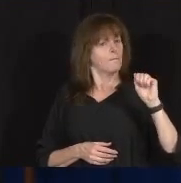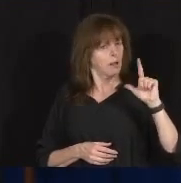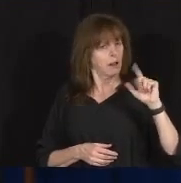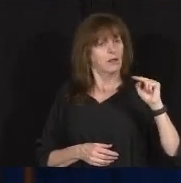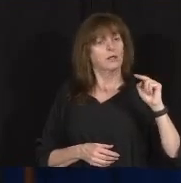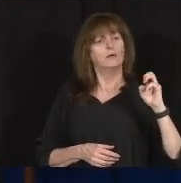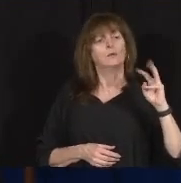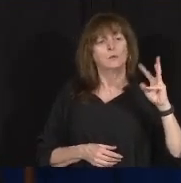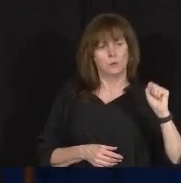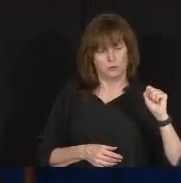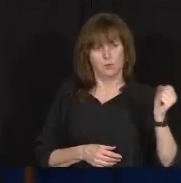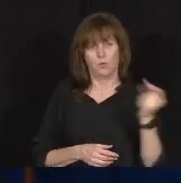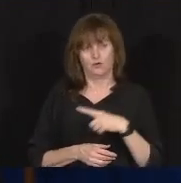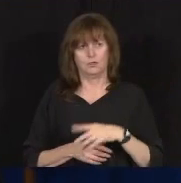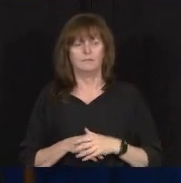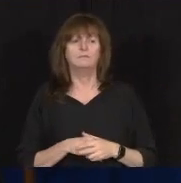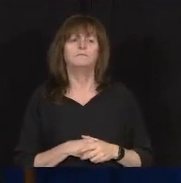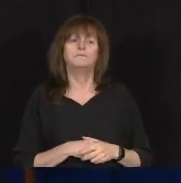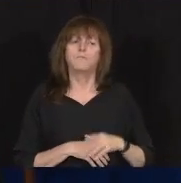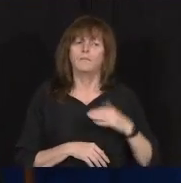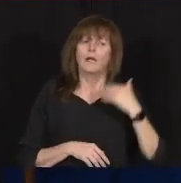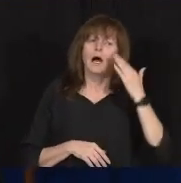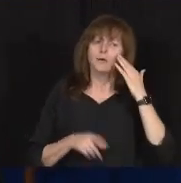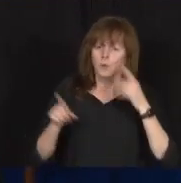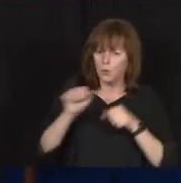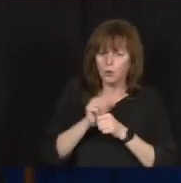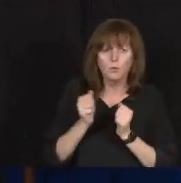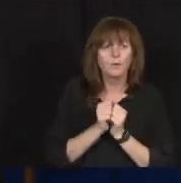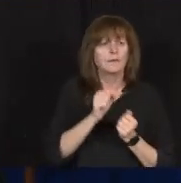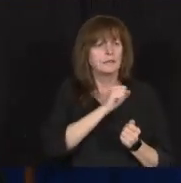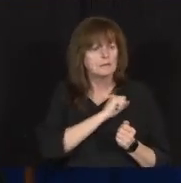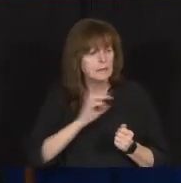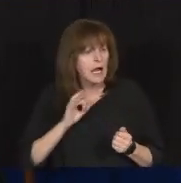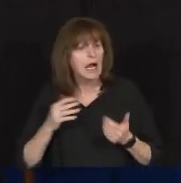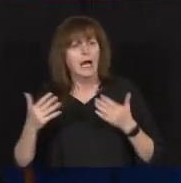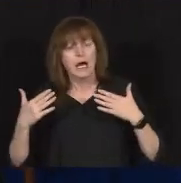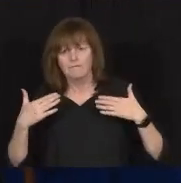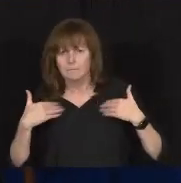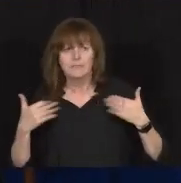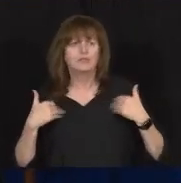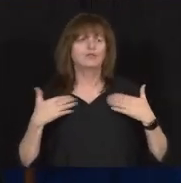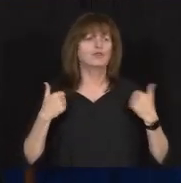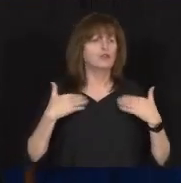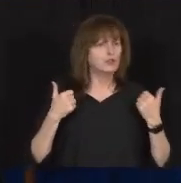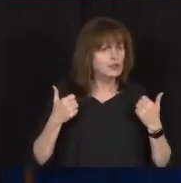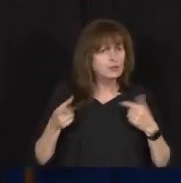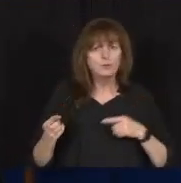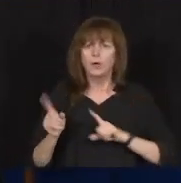P remier, I know you been working from Queens Park the last few weeks alongside staff and minister and that